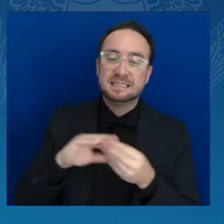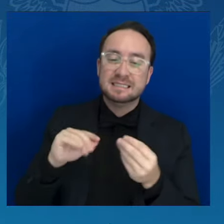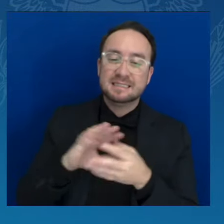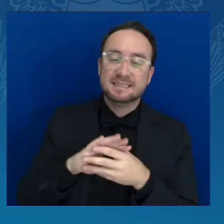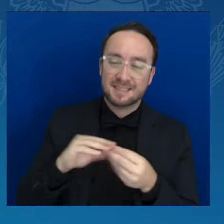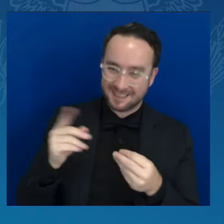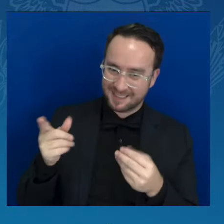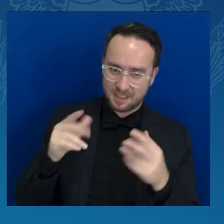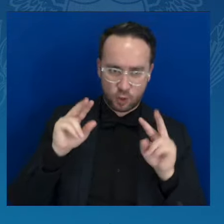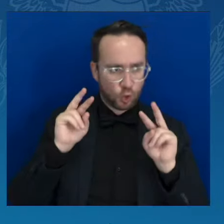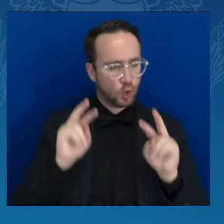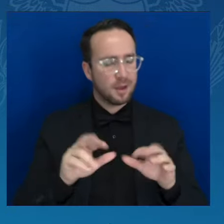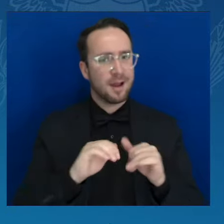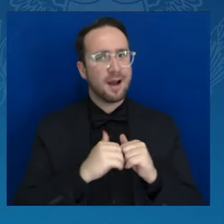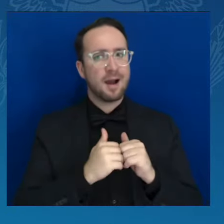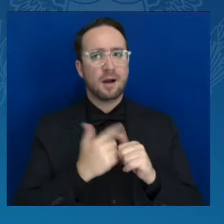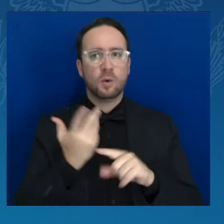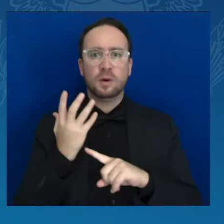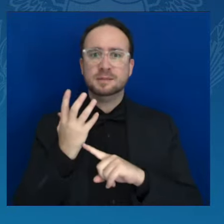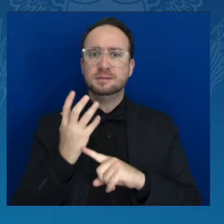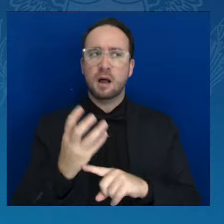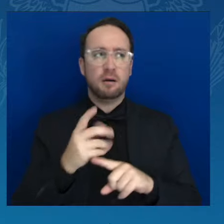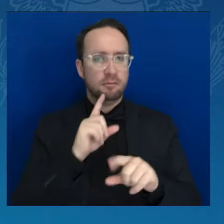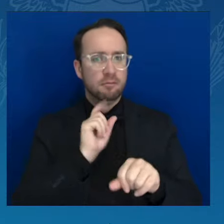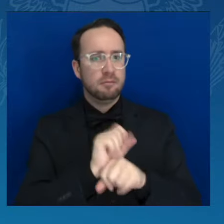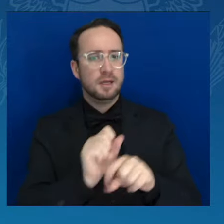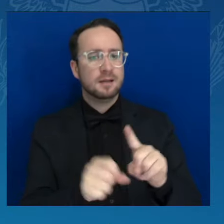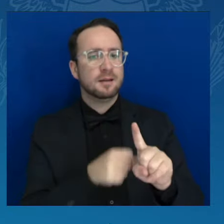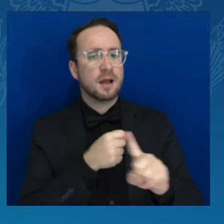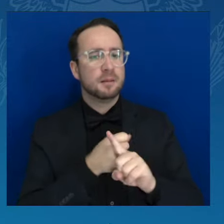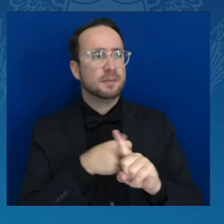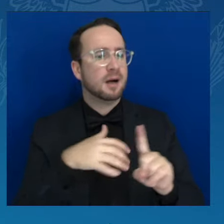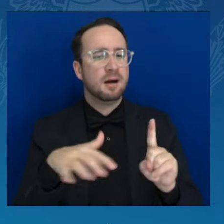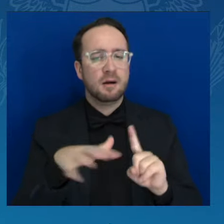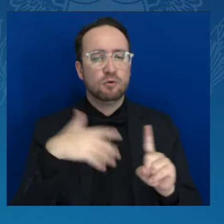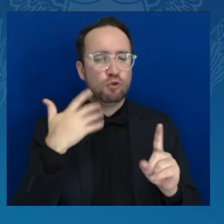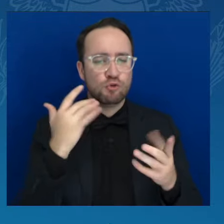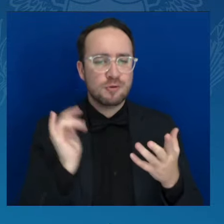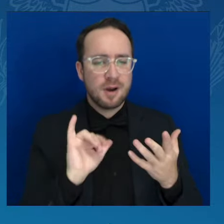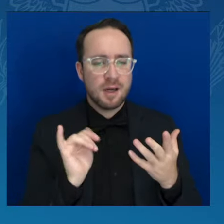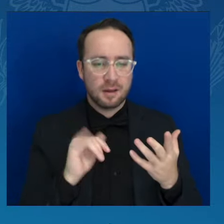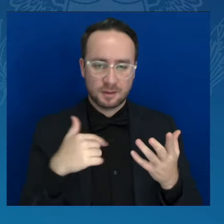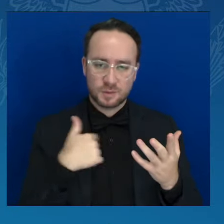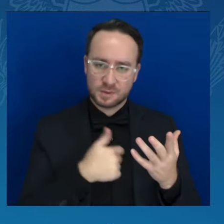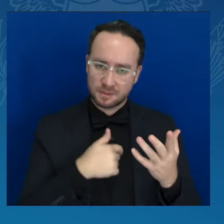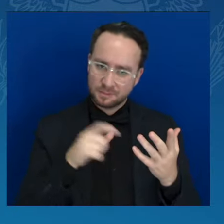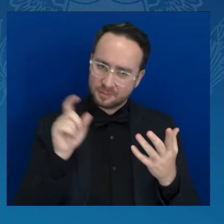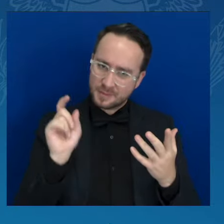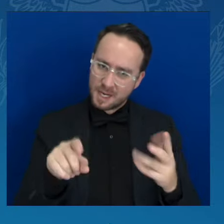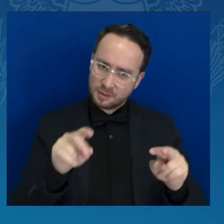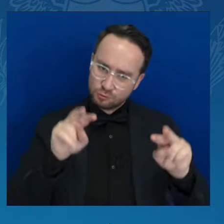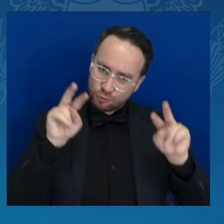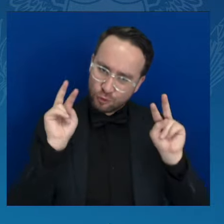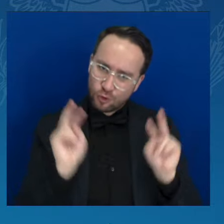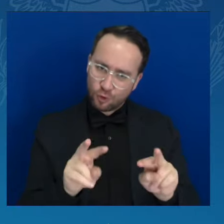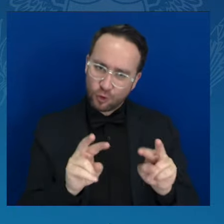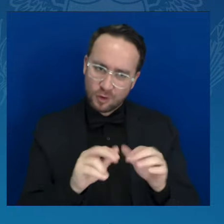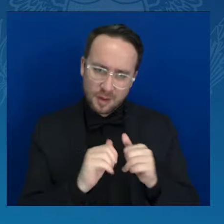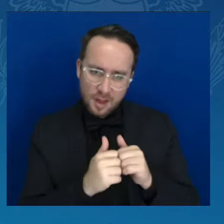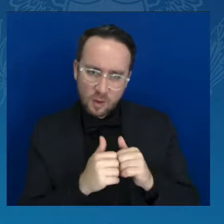but also for its ability to detect pollutants of concern. One such pollutant of particular